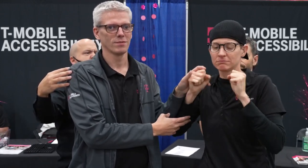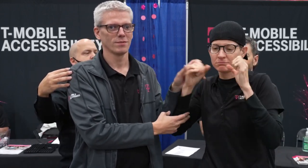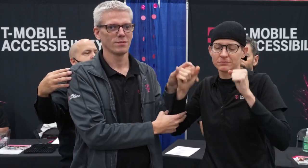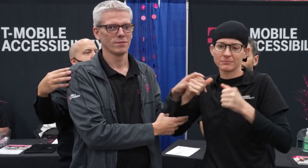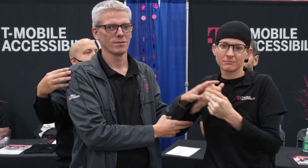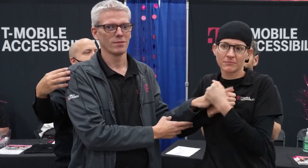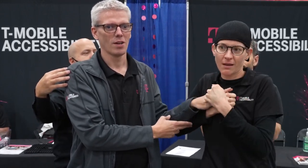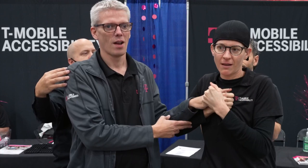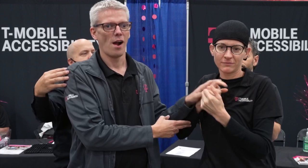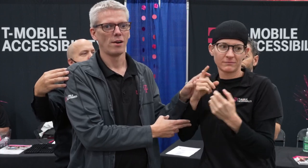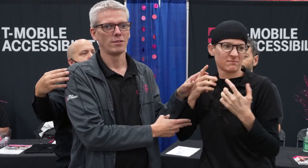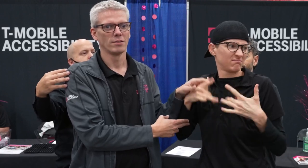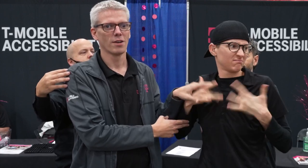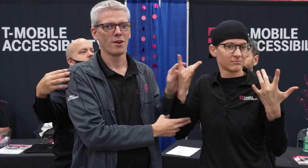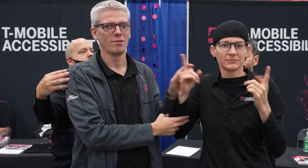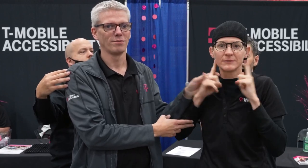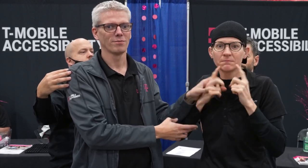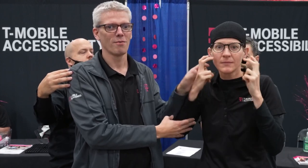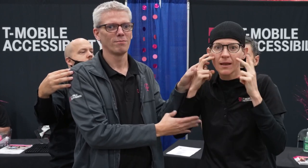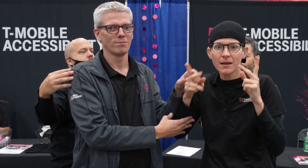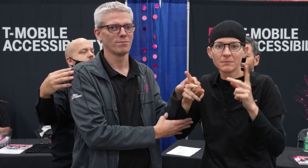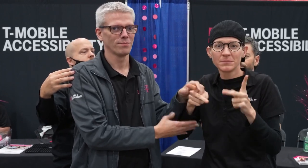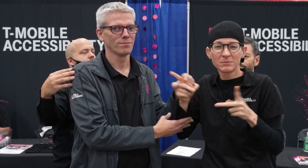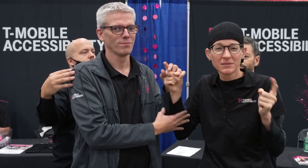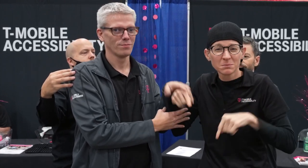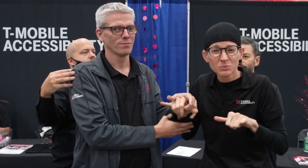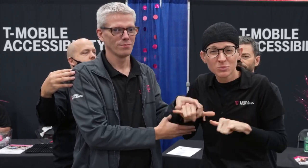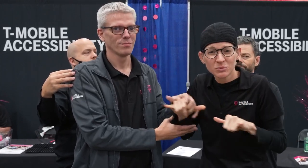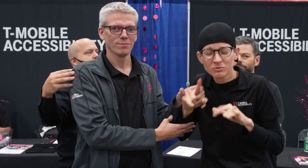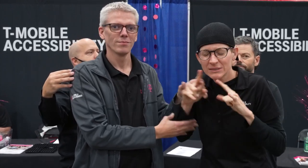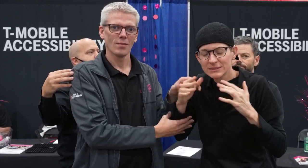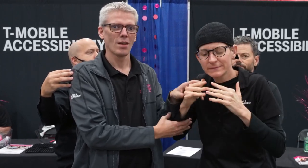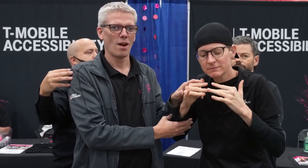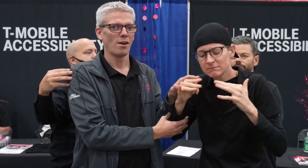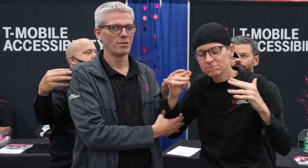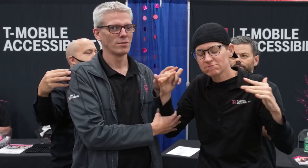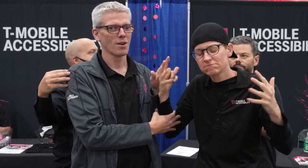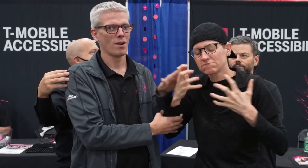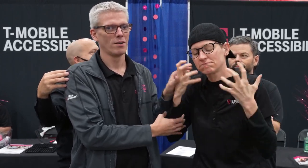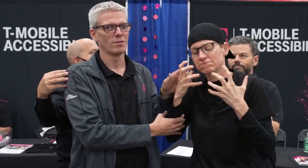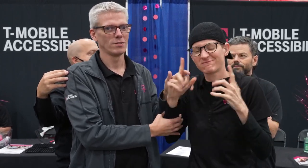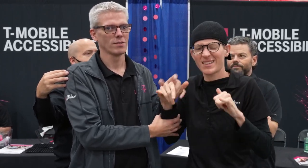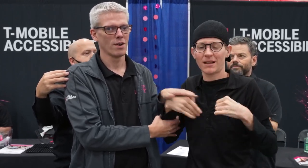We love this event and very diverse people including DeafBlind are here together.